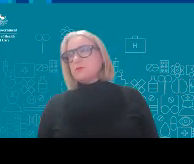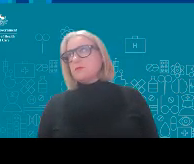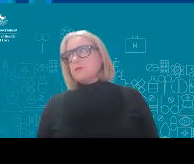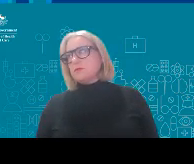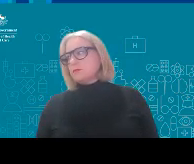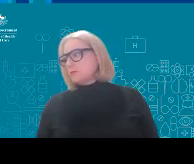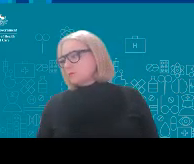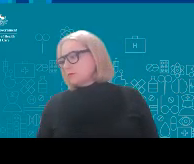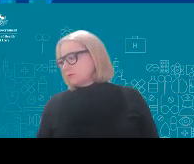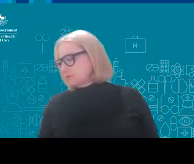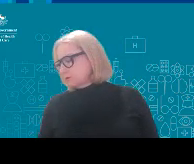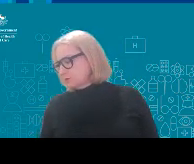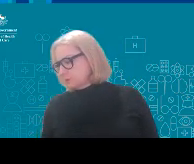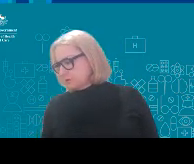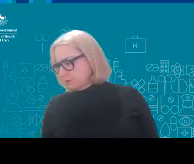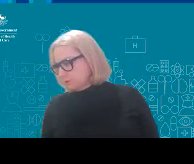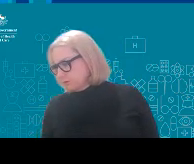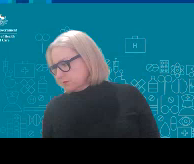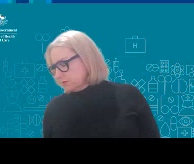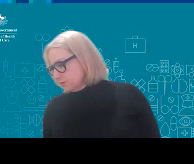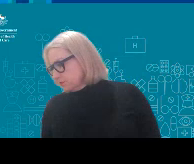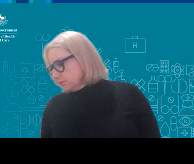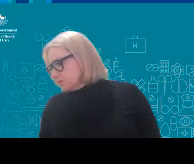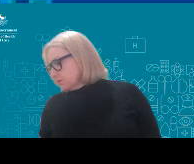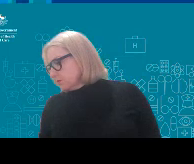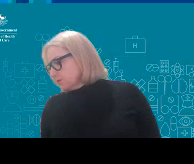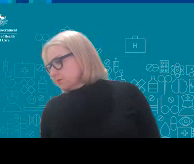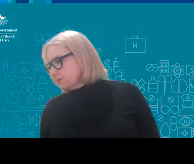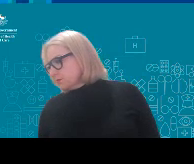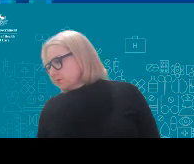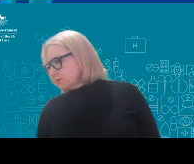be registered all current MPS services will be deemed